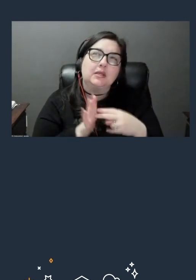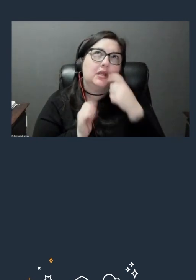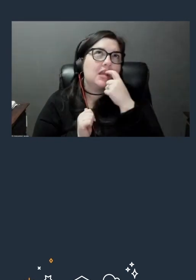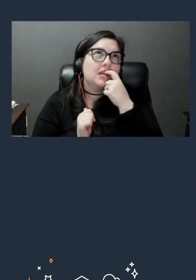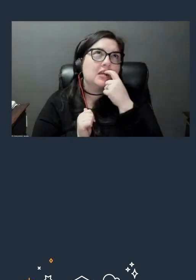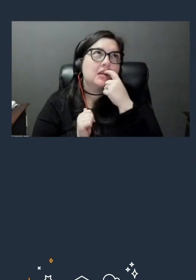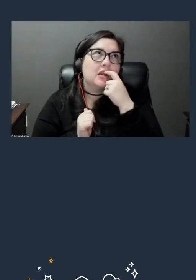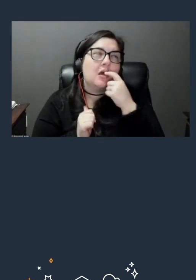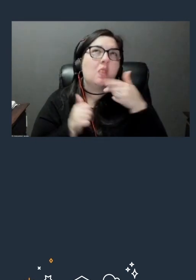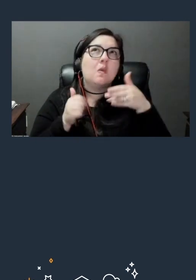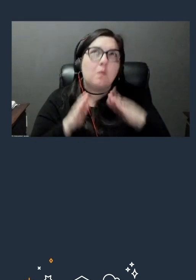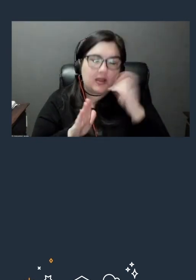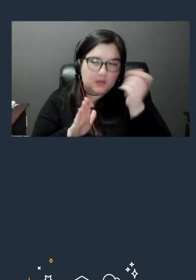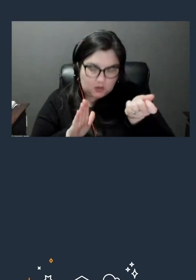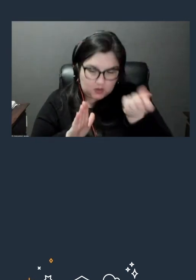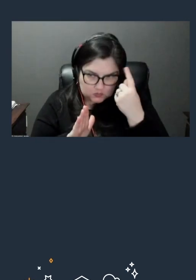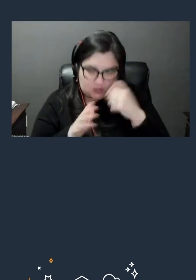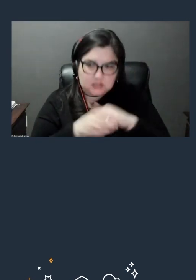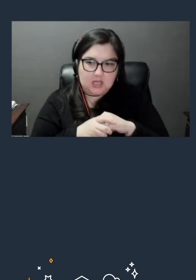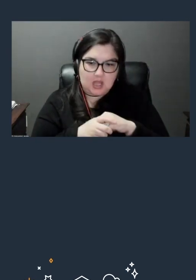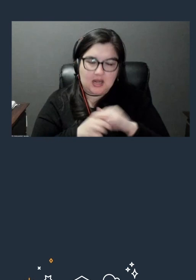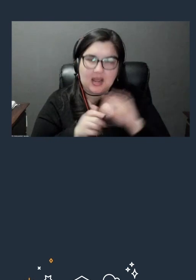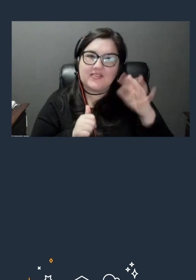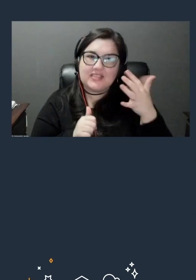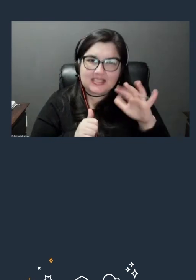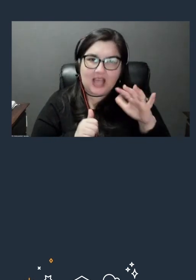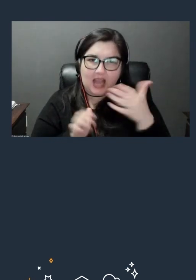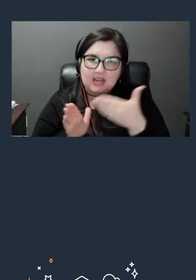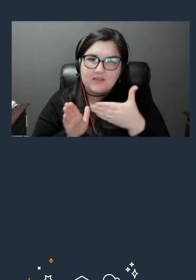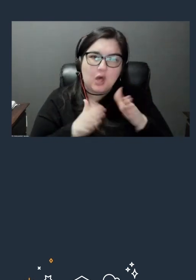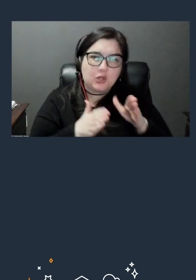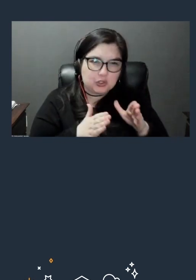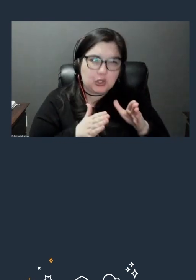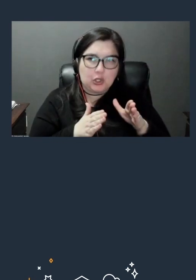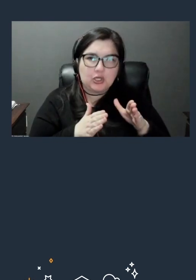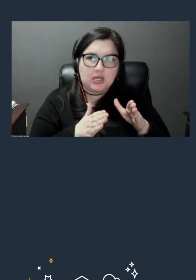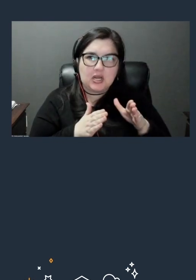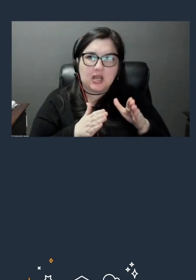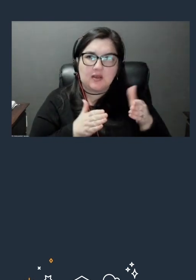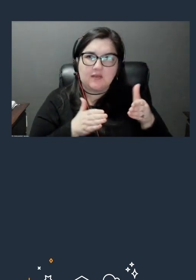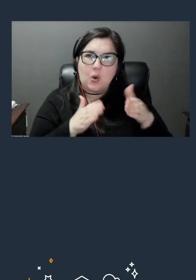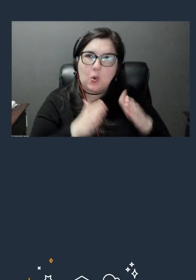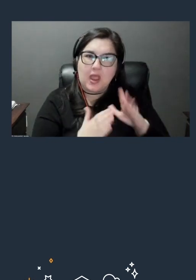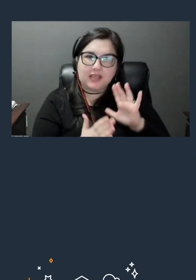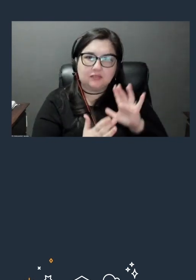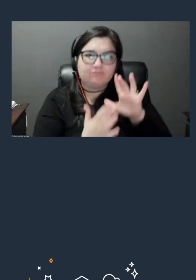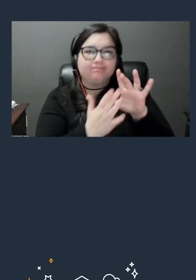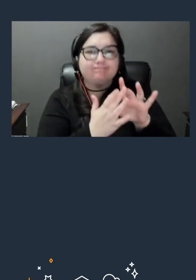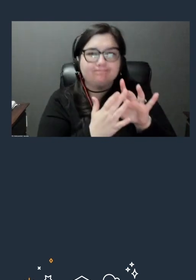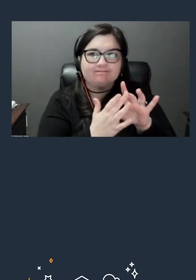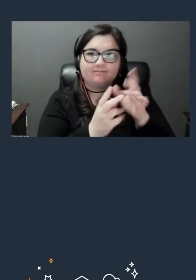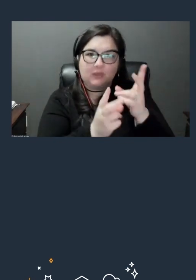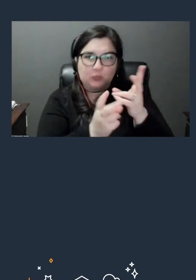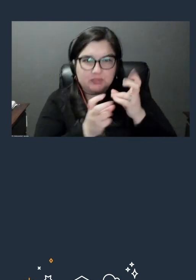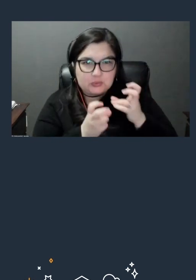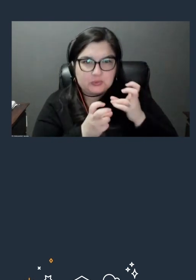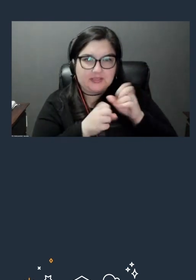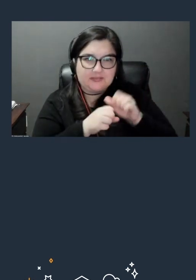is it's kind of an alternative end point to reach the bucket to get and to retrieve and send it data. And what you've done